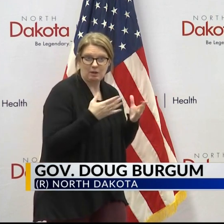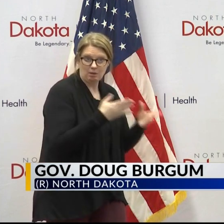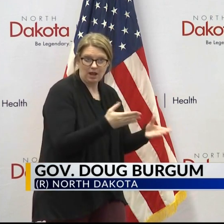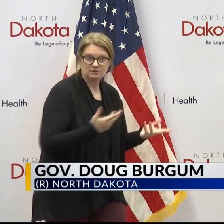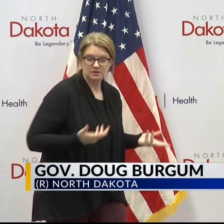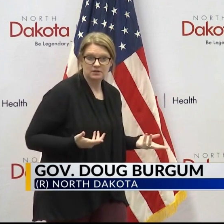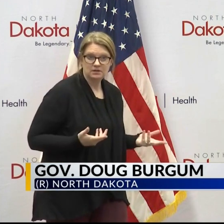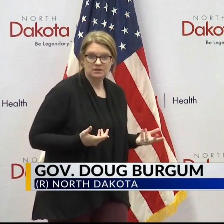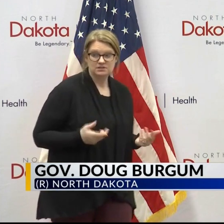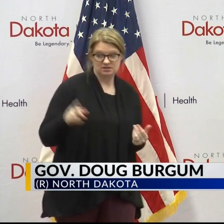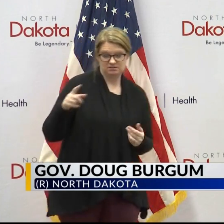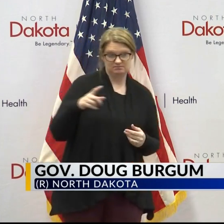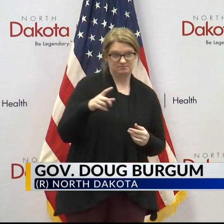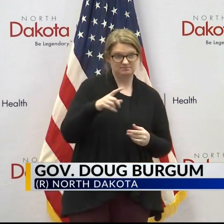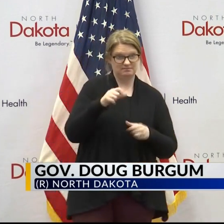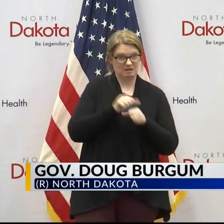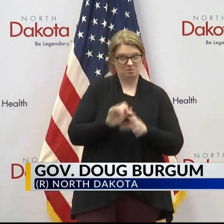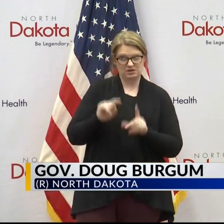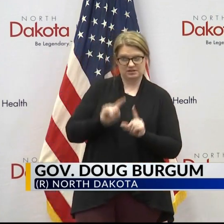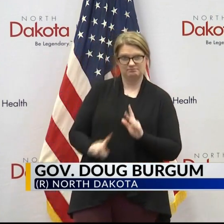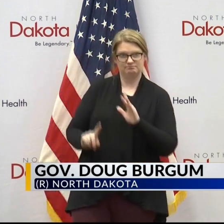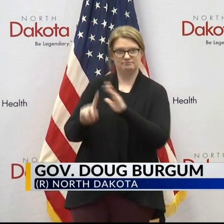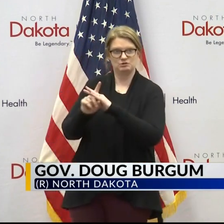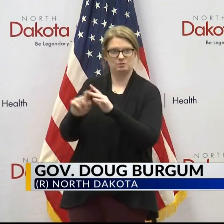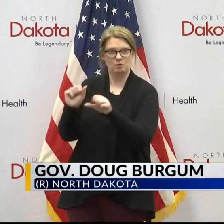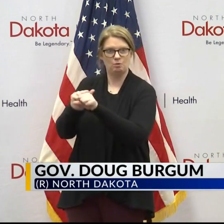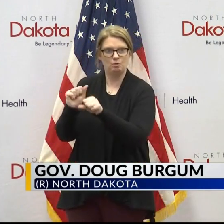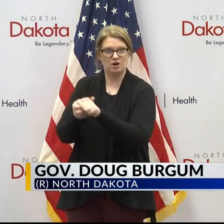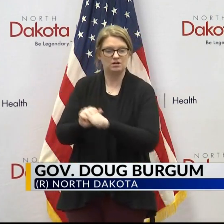CHANCE THAT THEY CAN WORK FOR YOU BECAUSE SOMEBODY ELSE WAS HELPING WITH PROVIDING